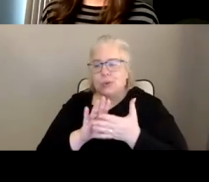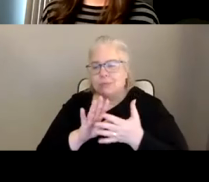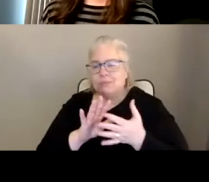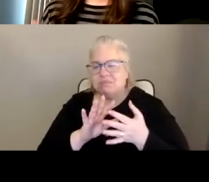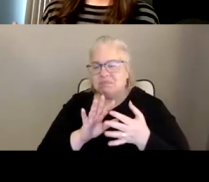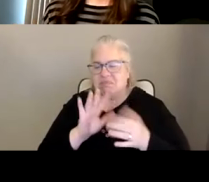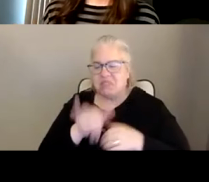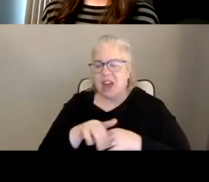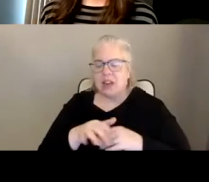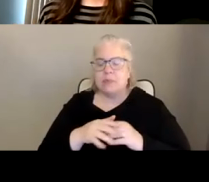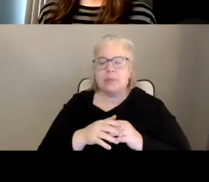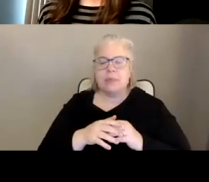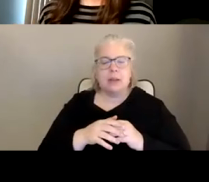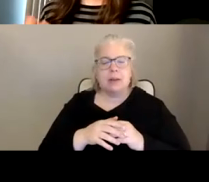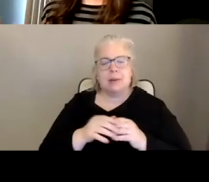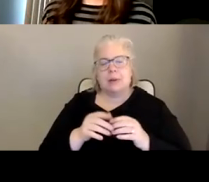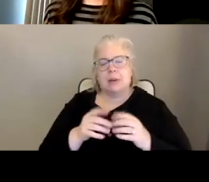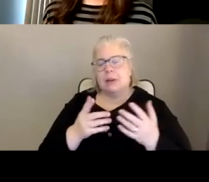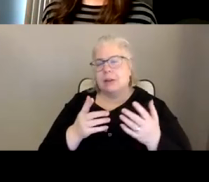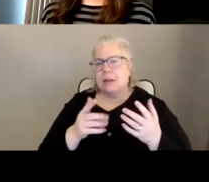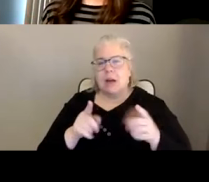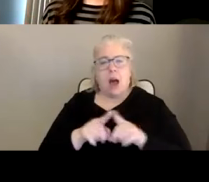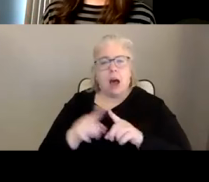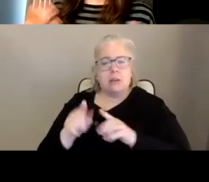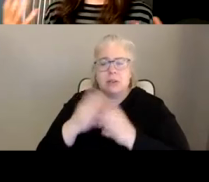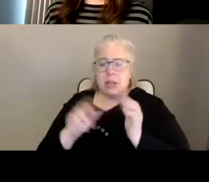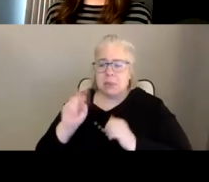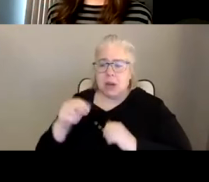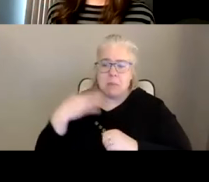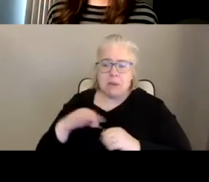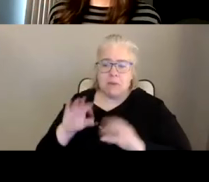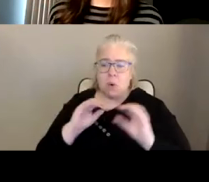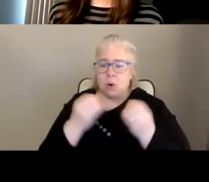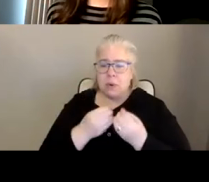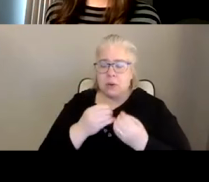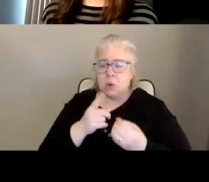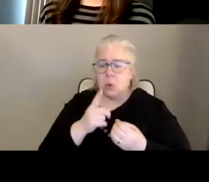But there are even some non-profit organizations that don't necessarily fall within that scope,